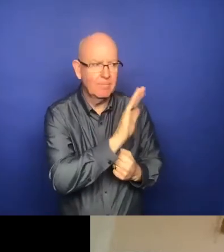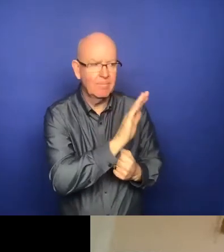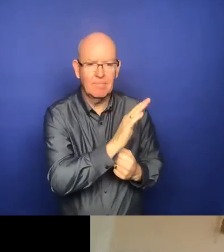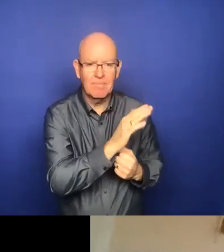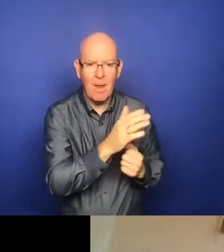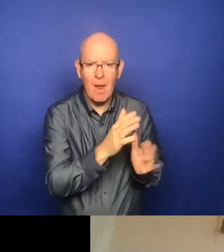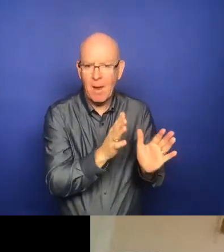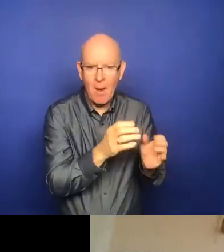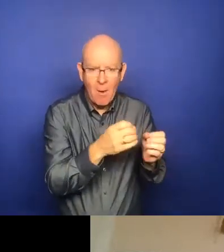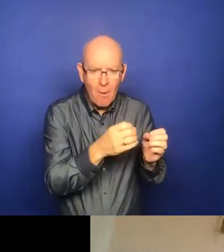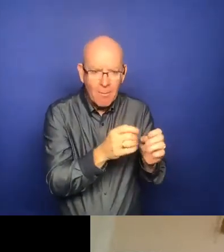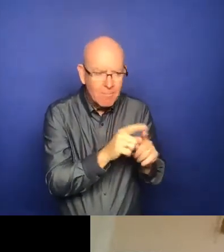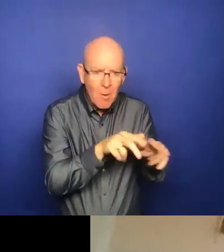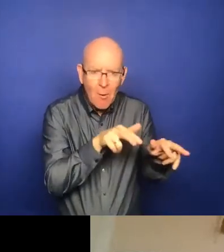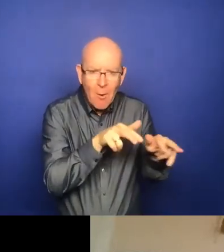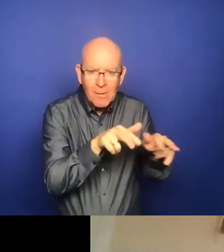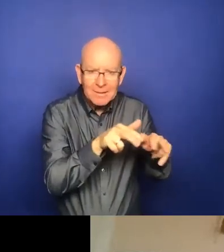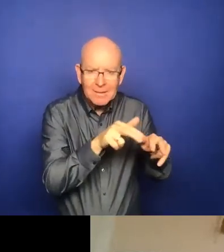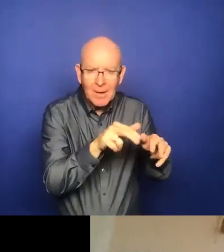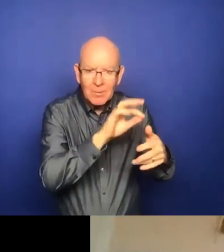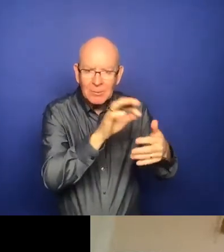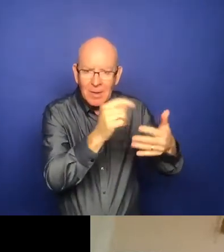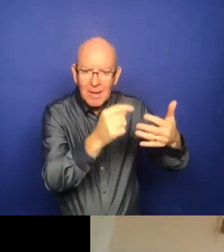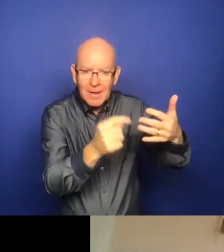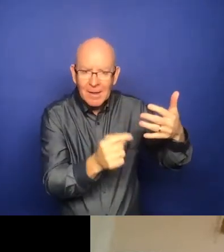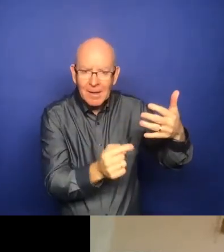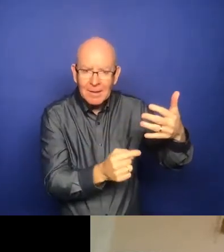And there is kind of two schools of thought in the statistical